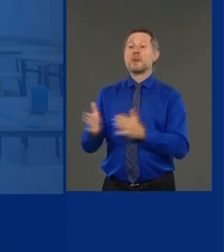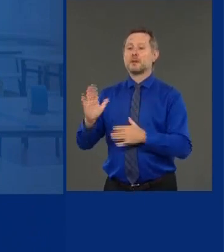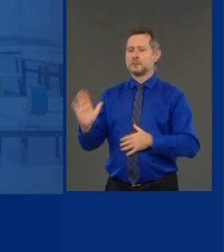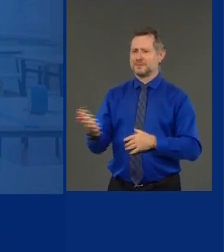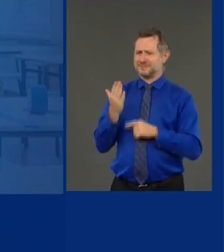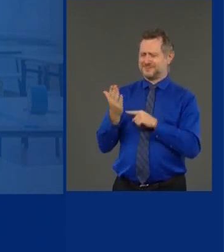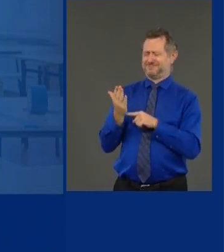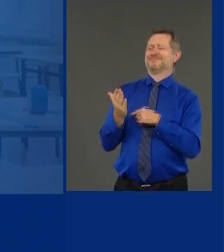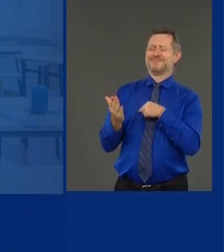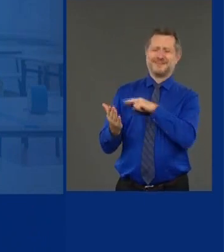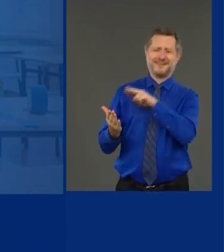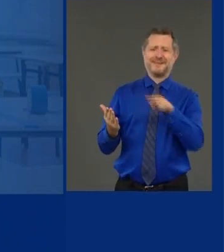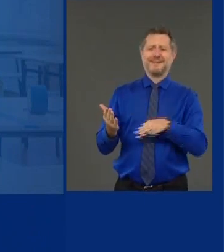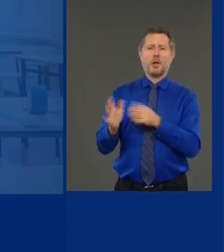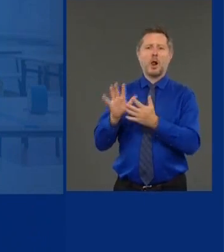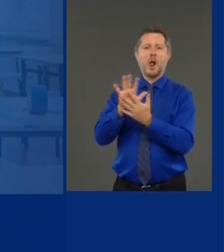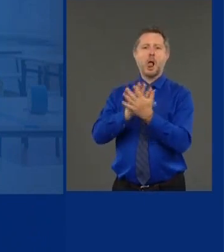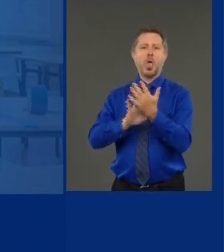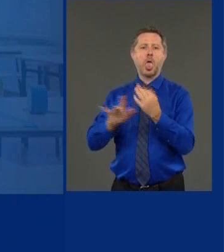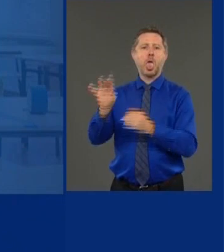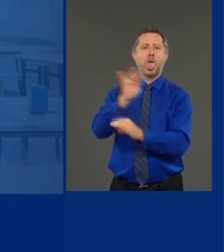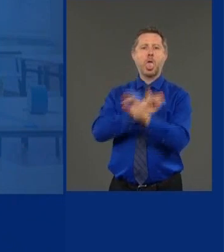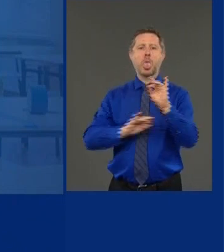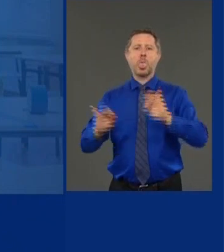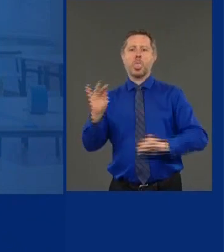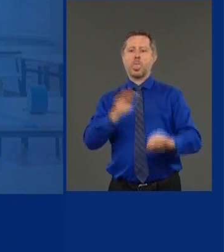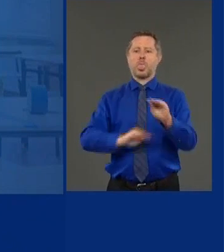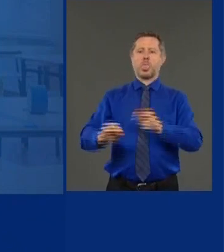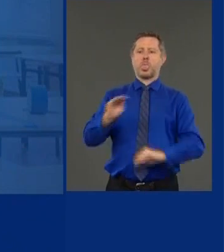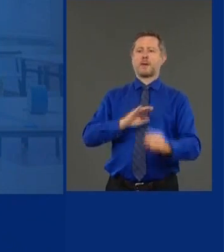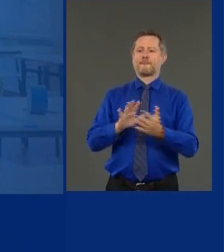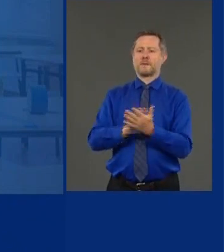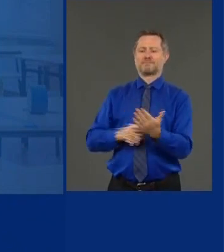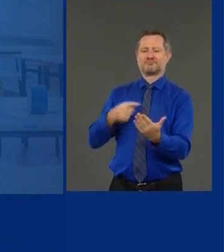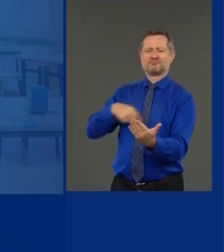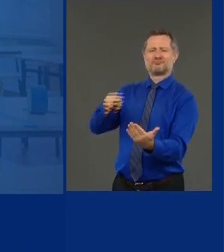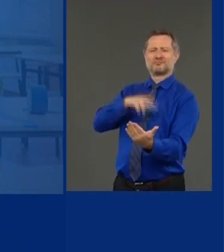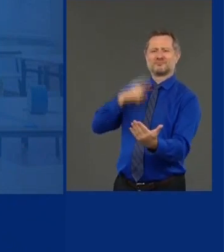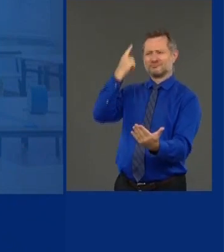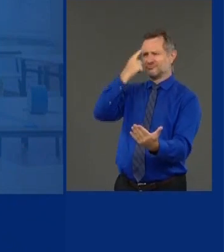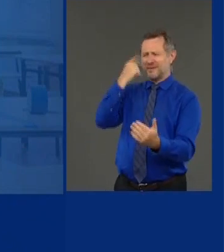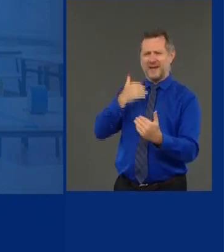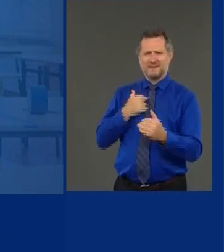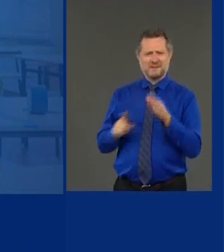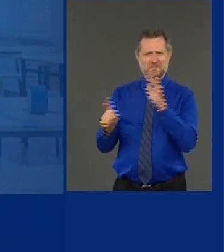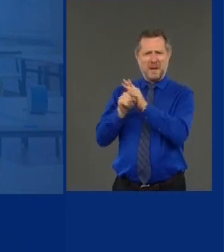AT SCHOOL. AND THERE'S GOING TO BE A DISCUSSION. YOU LOOK AT SOME OF THESE PLANS. THEY'RE INDECIPHERABLE.